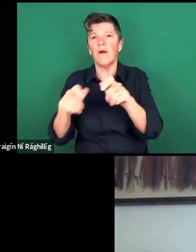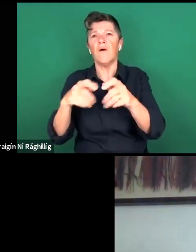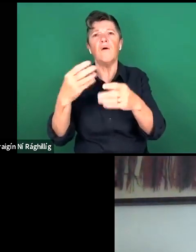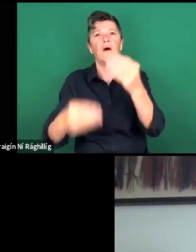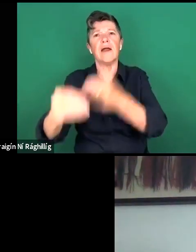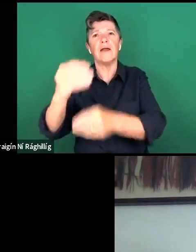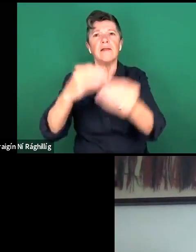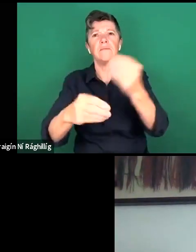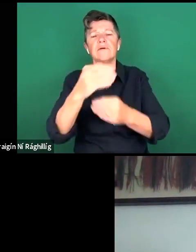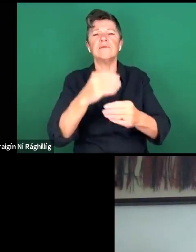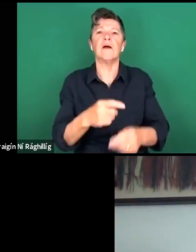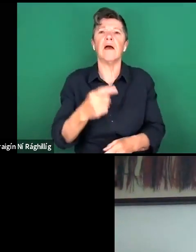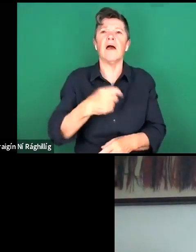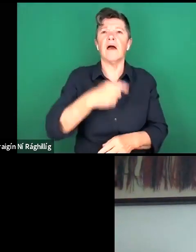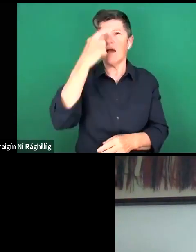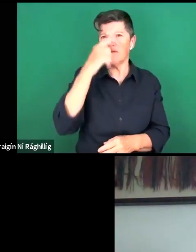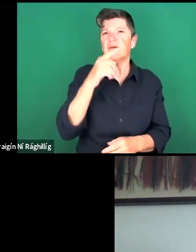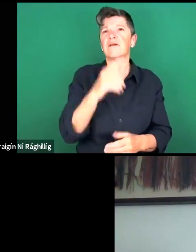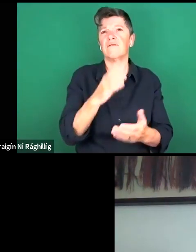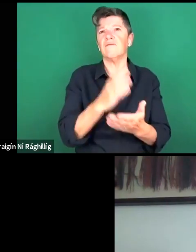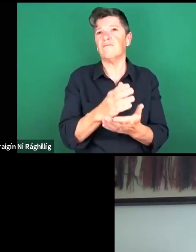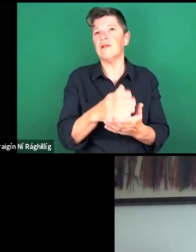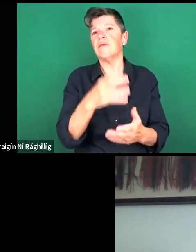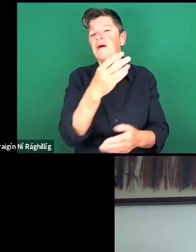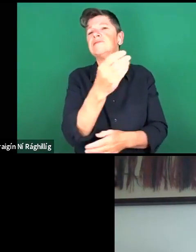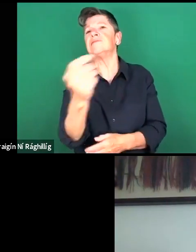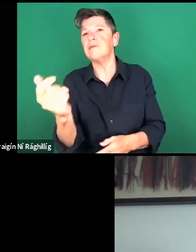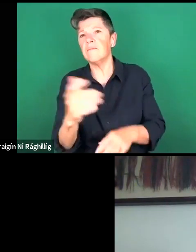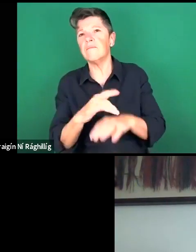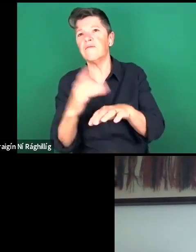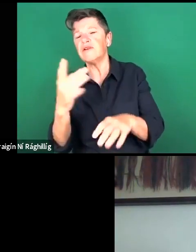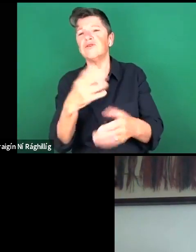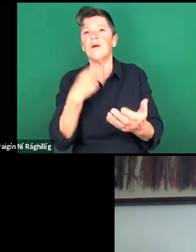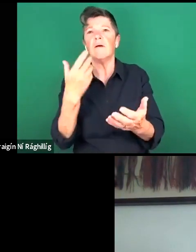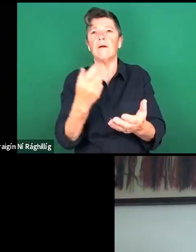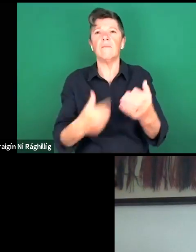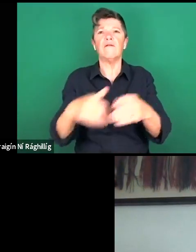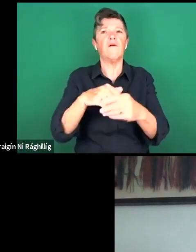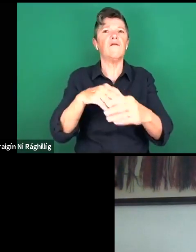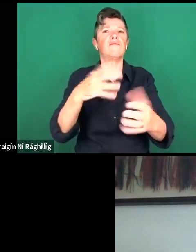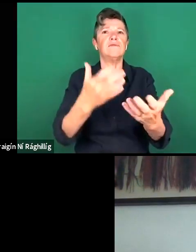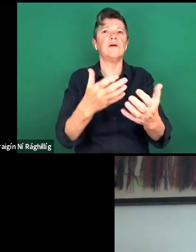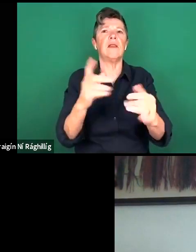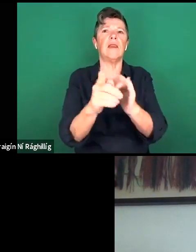to main stream social sciences I think I'm main stream myself I don't see